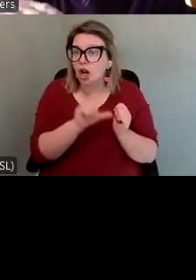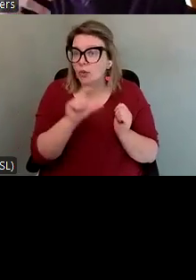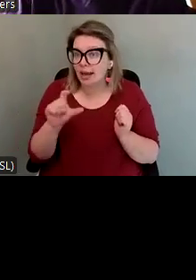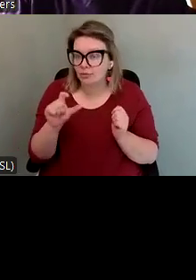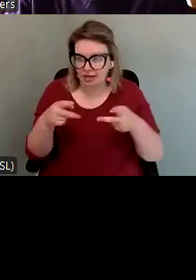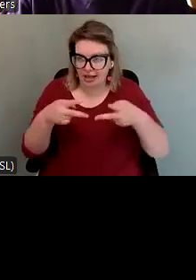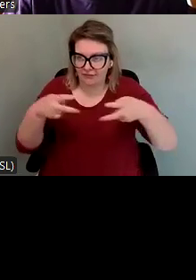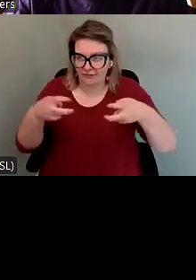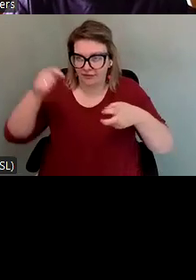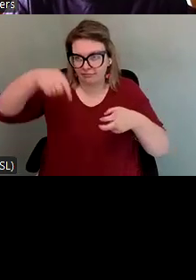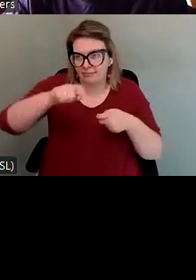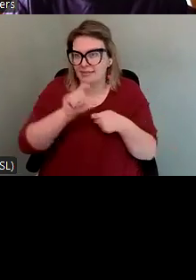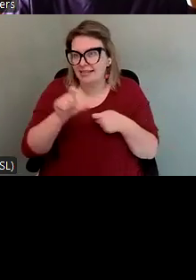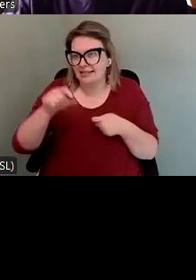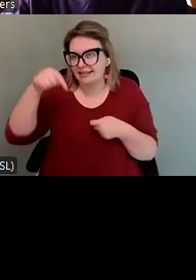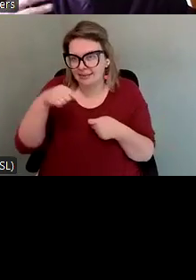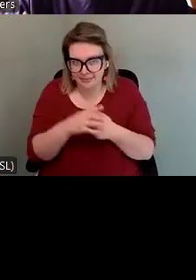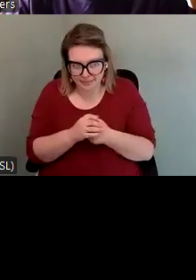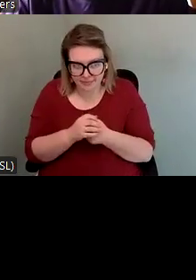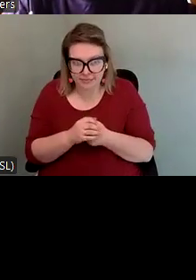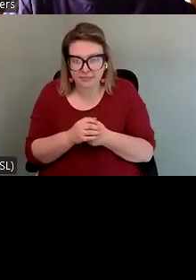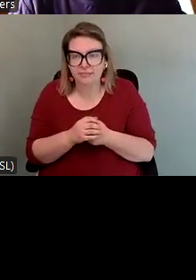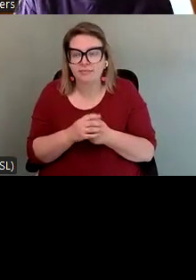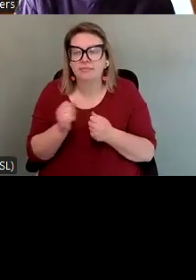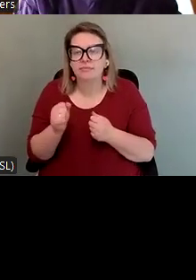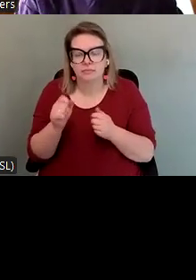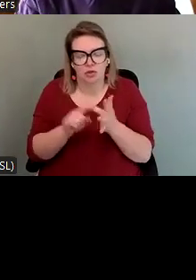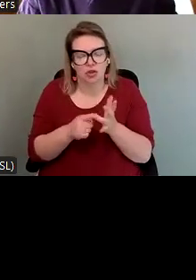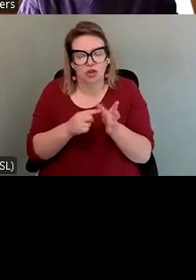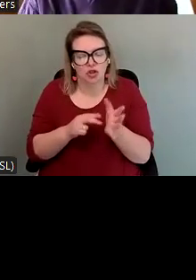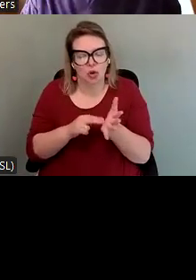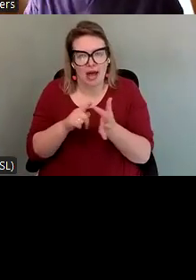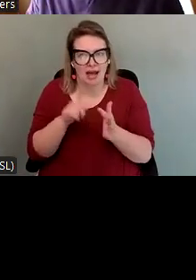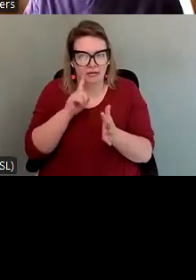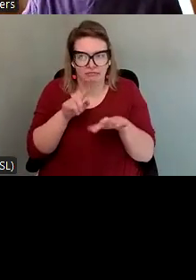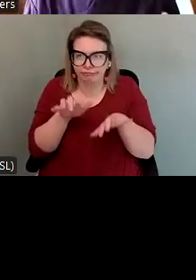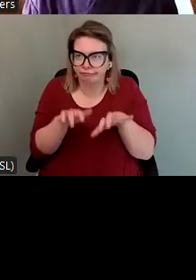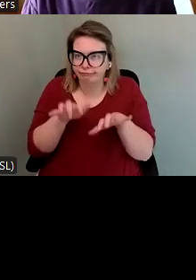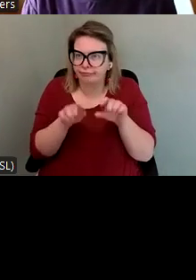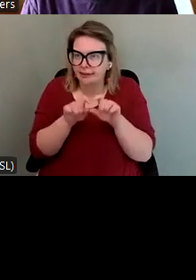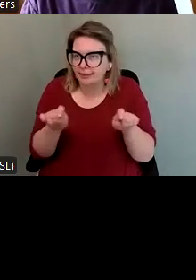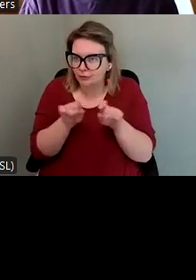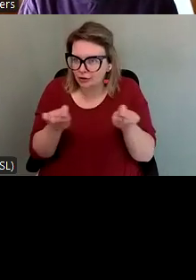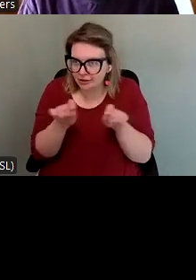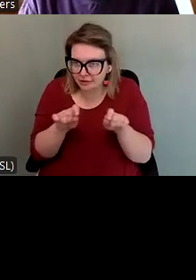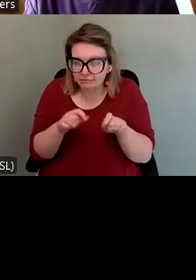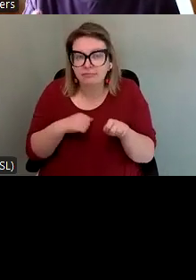and then they're available for you there. We've got Joanne doing the captions today. We also have British Sign Language interpreters.